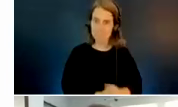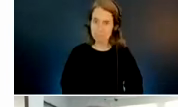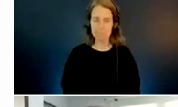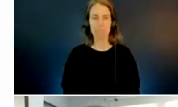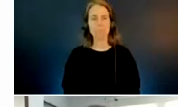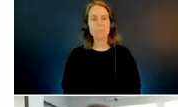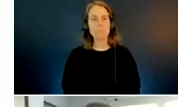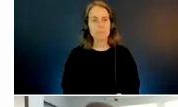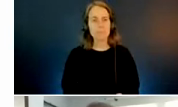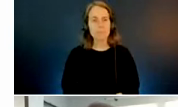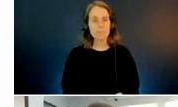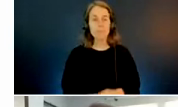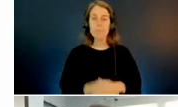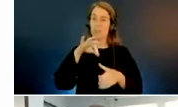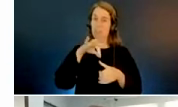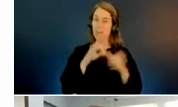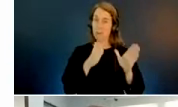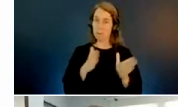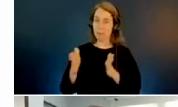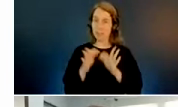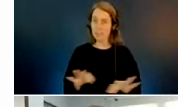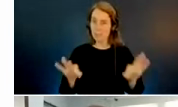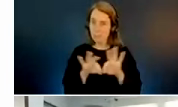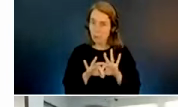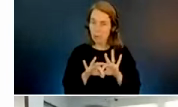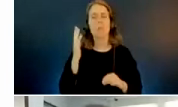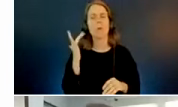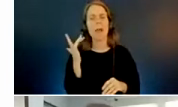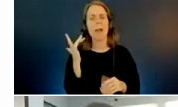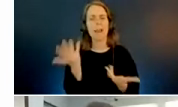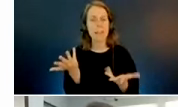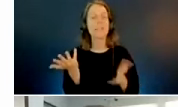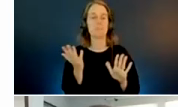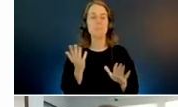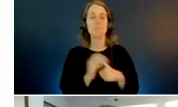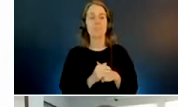why a voting plan is important um voting involves a lot of steps we're going to talk about all those